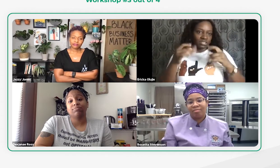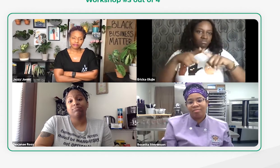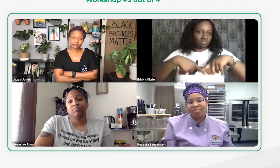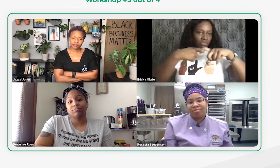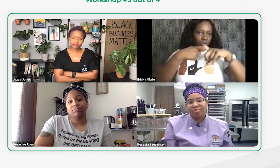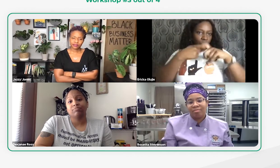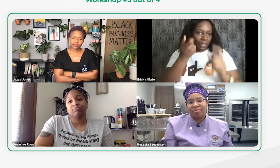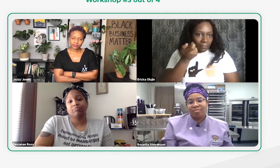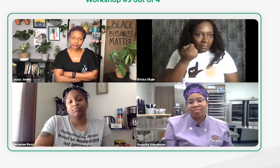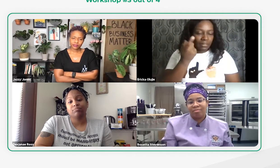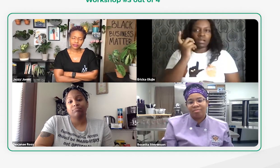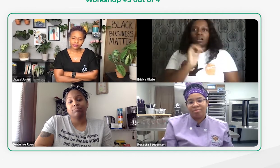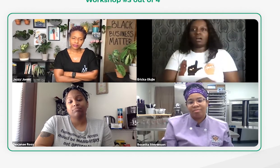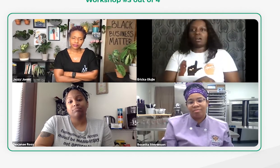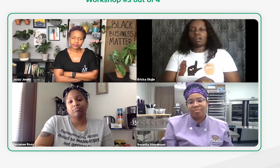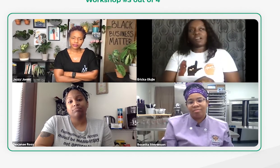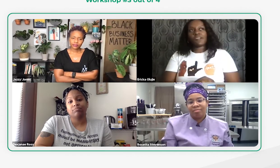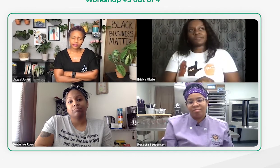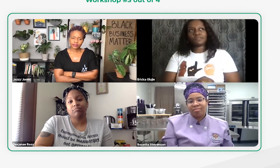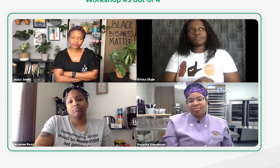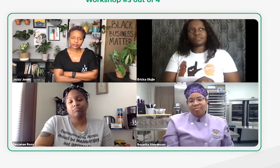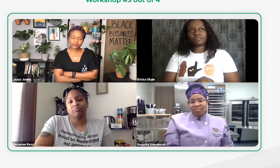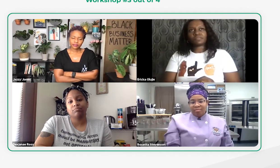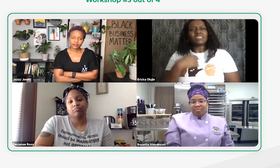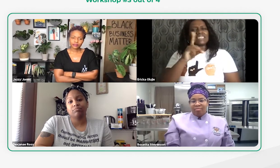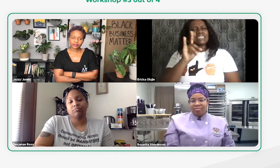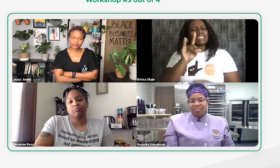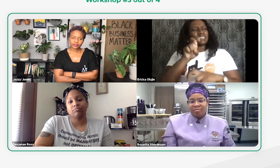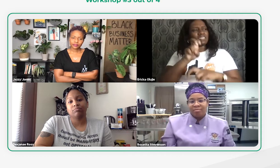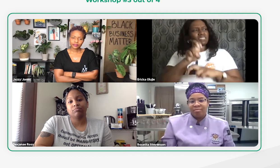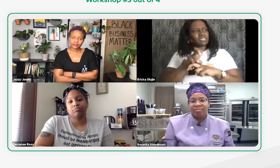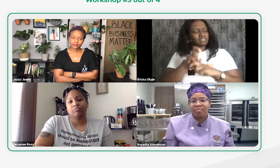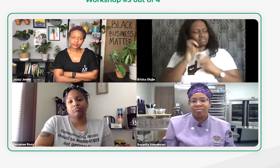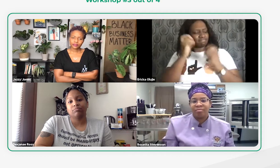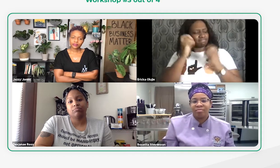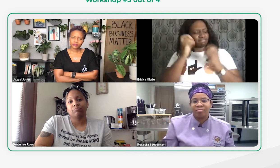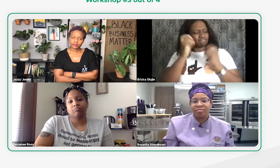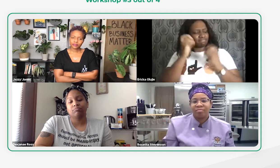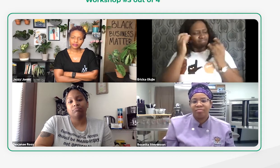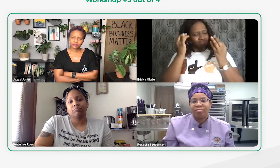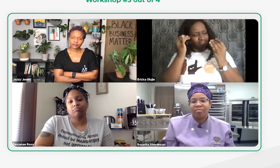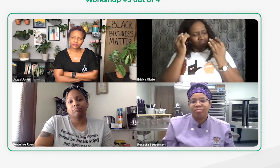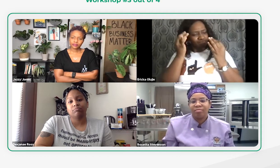this where my business is going? Will I get through this? I did sit and ponder